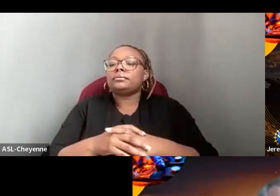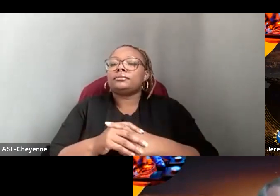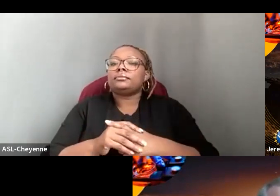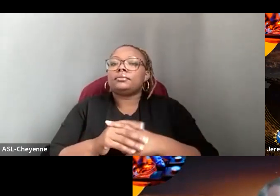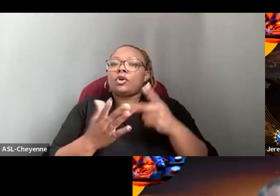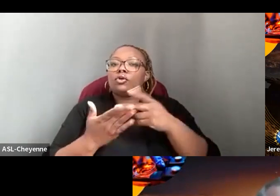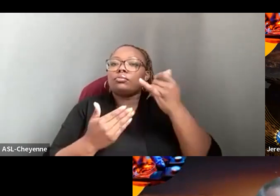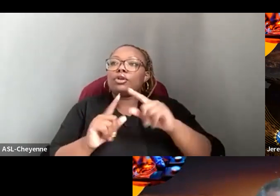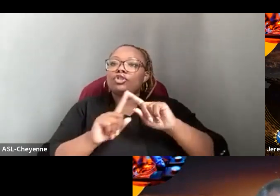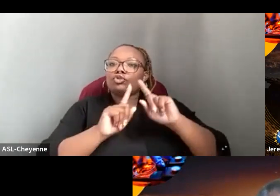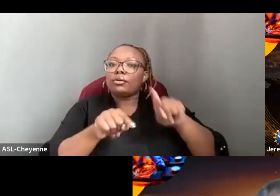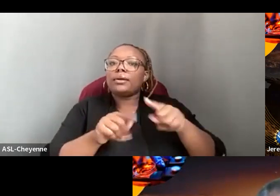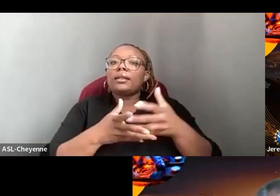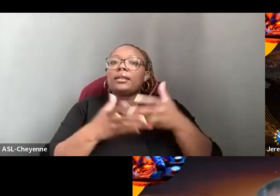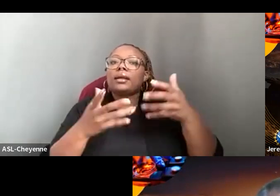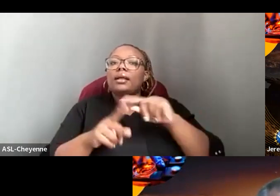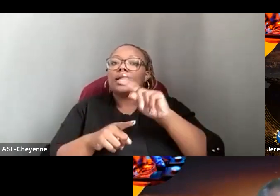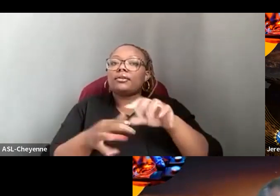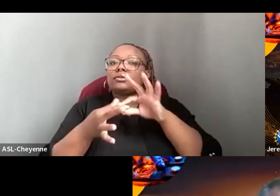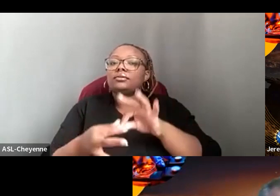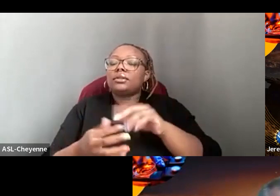And there were a lot of questions that came in on project reporting.